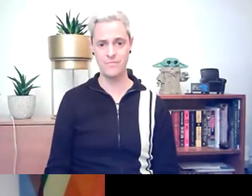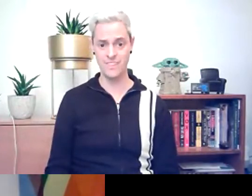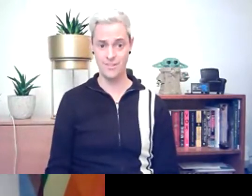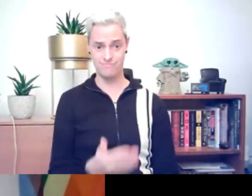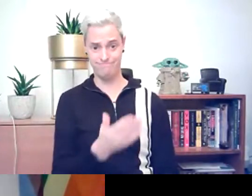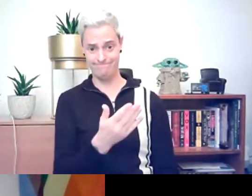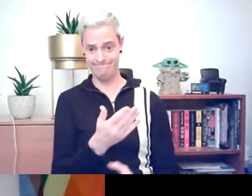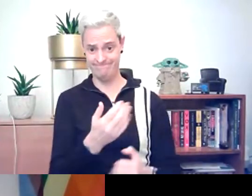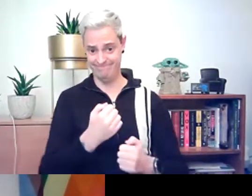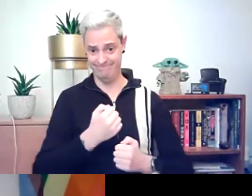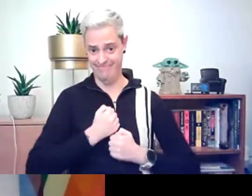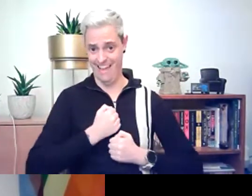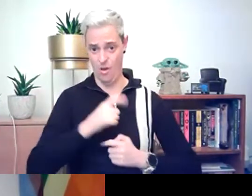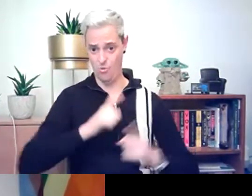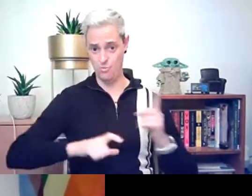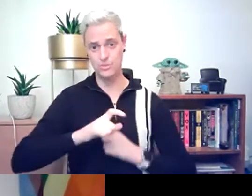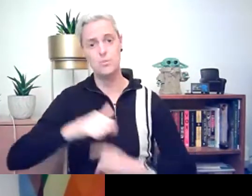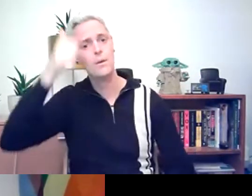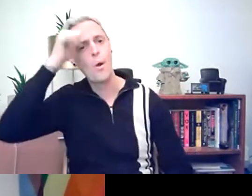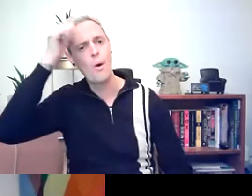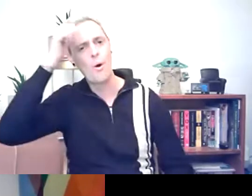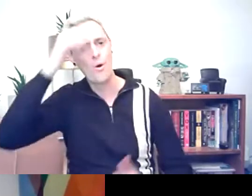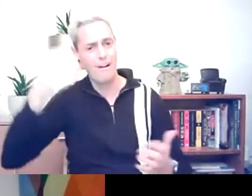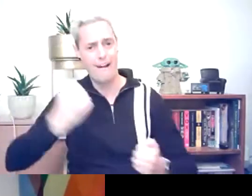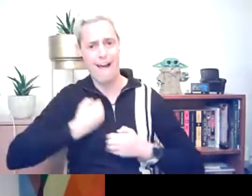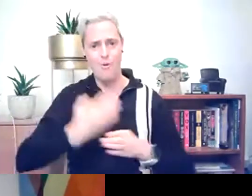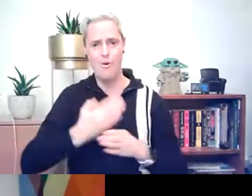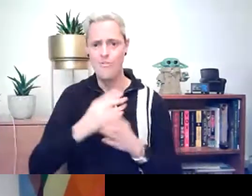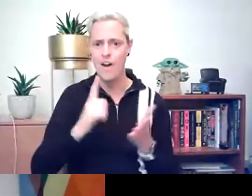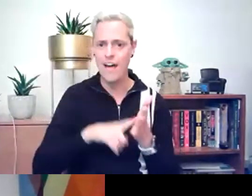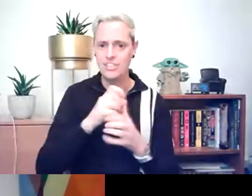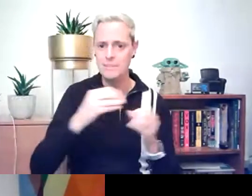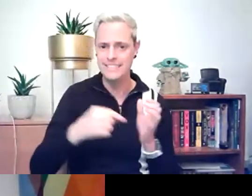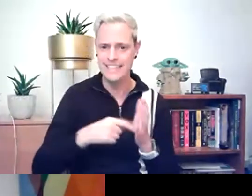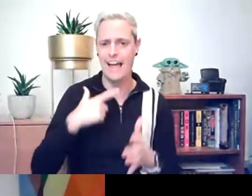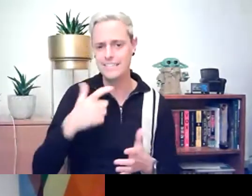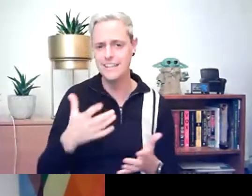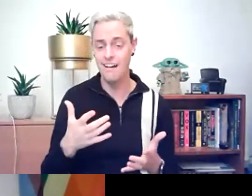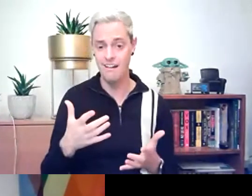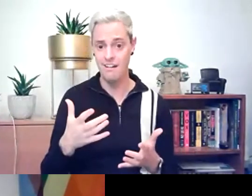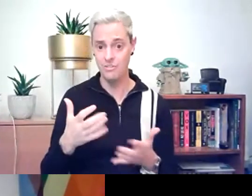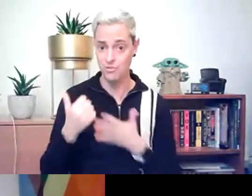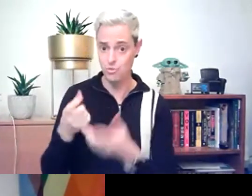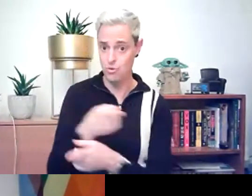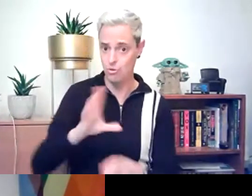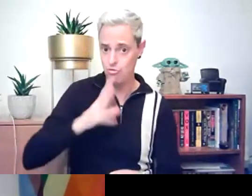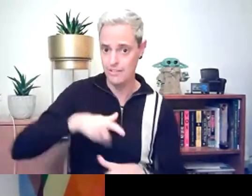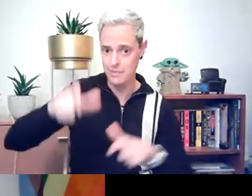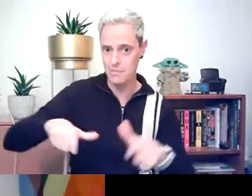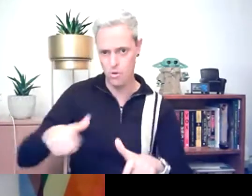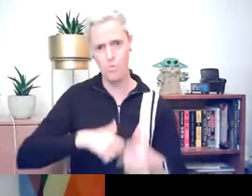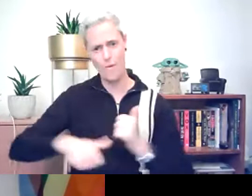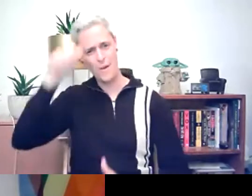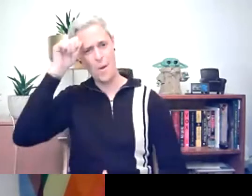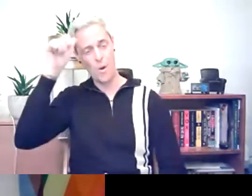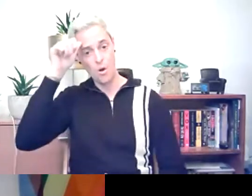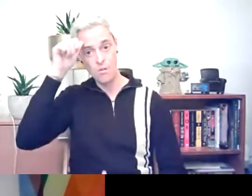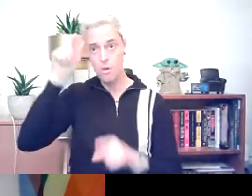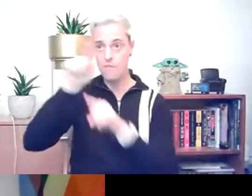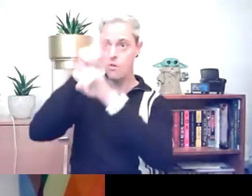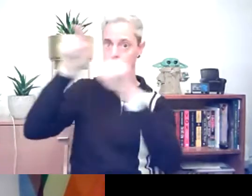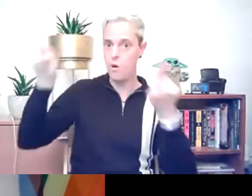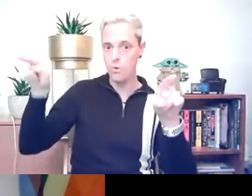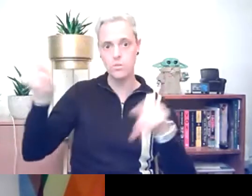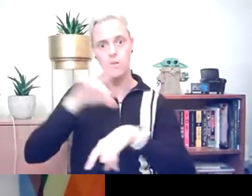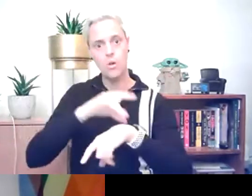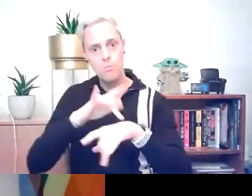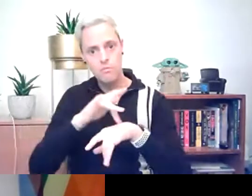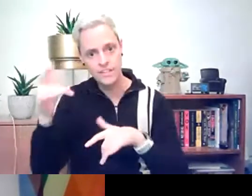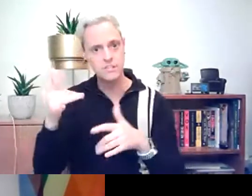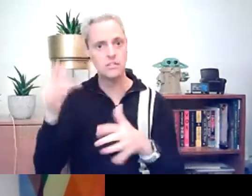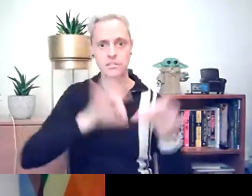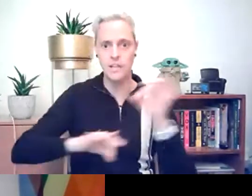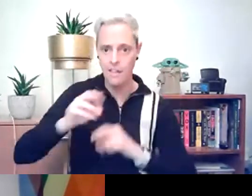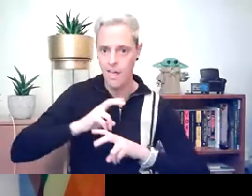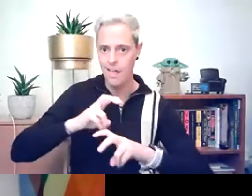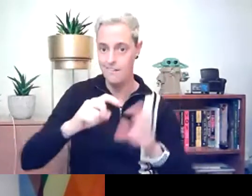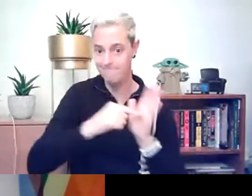in there so we can put a link to it there even for